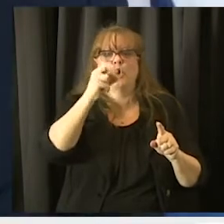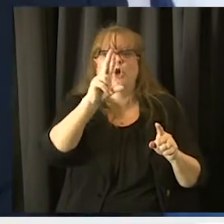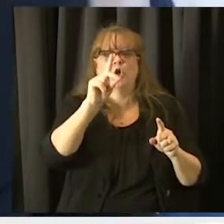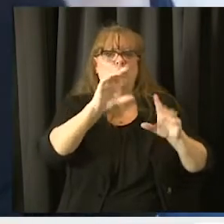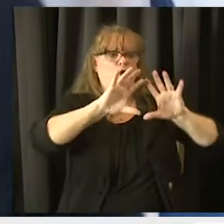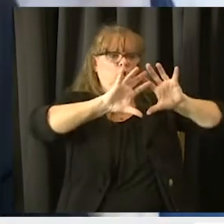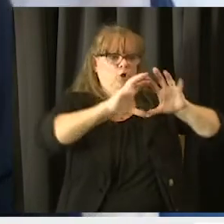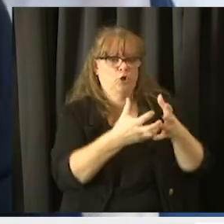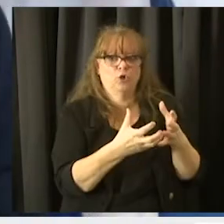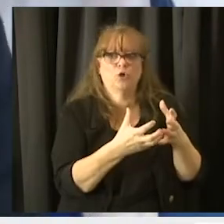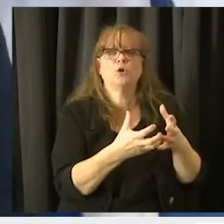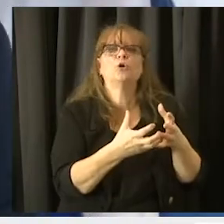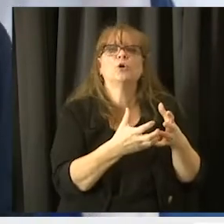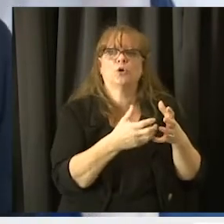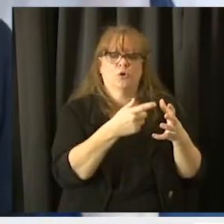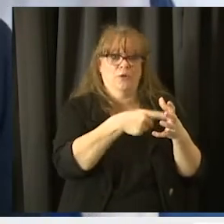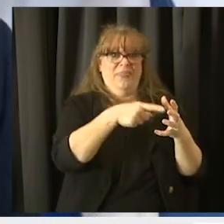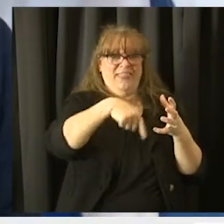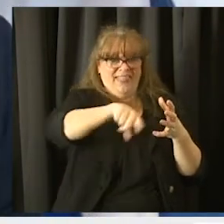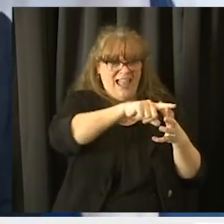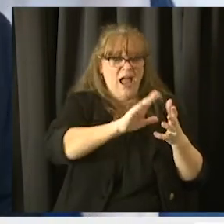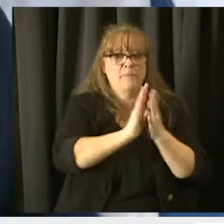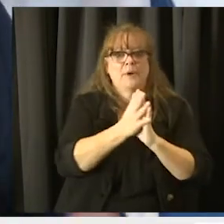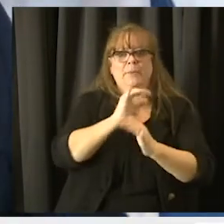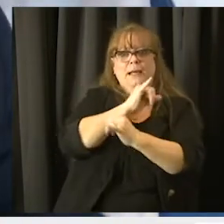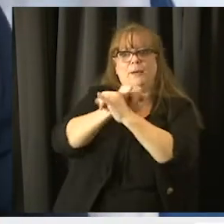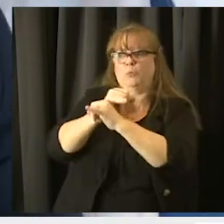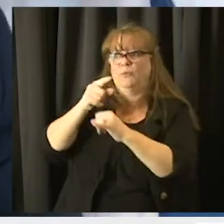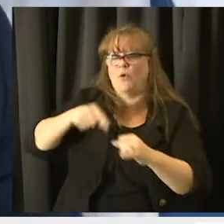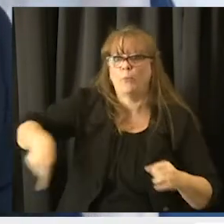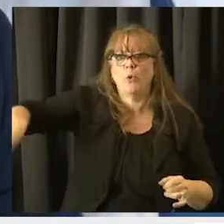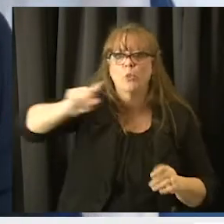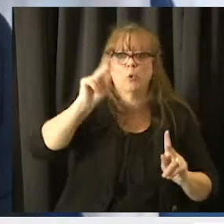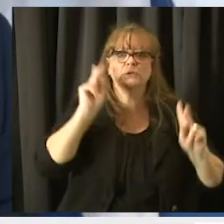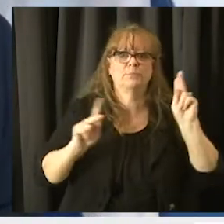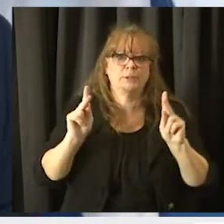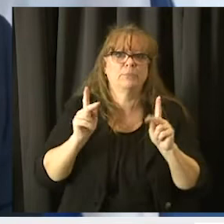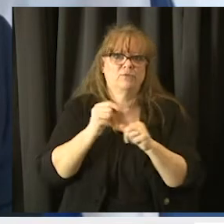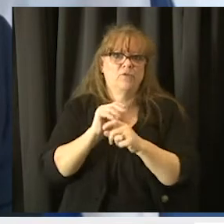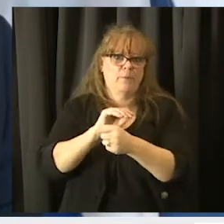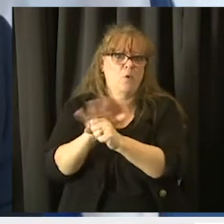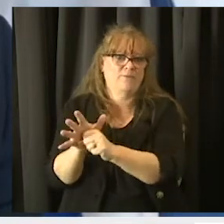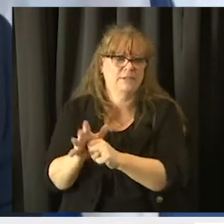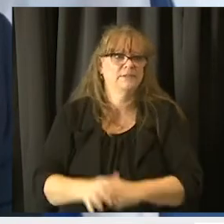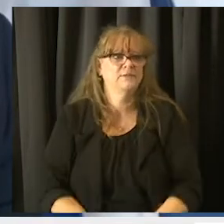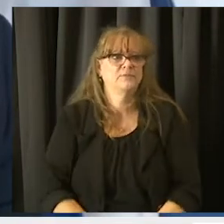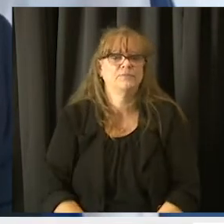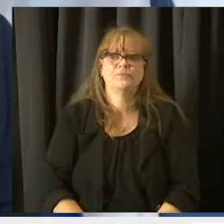could impact coloradans because the virus as we know can tear through nursing homes and cause